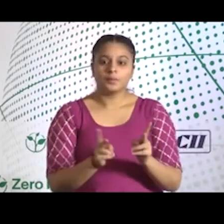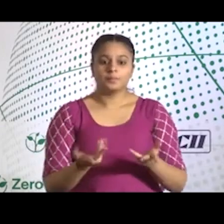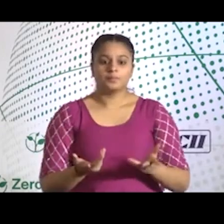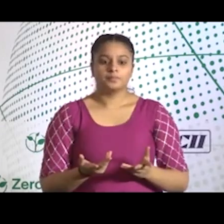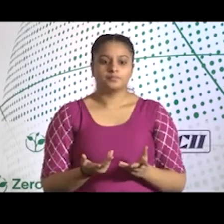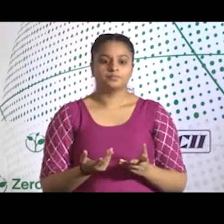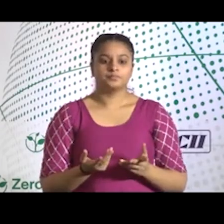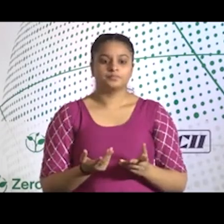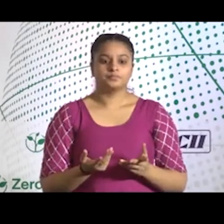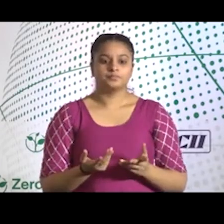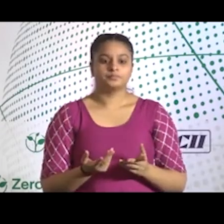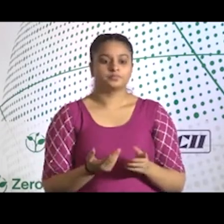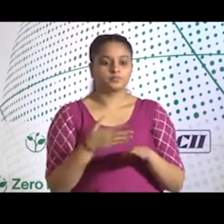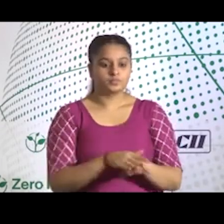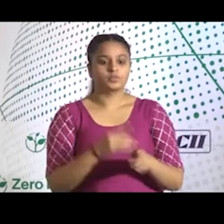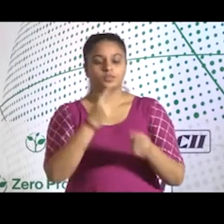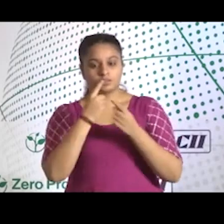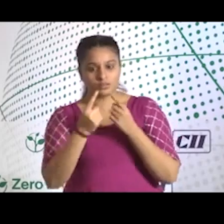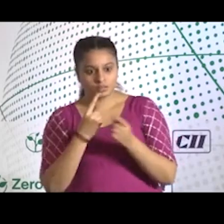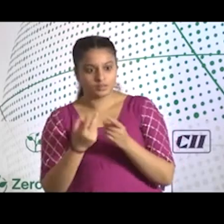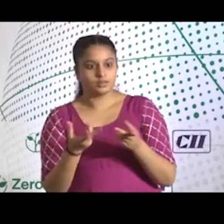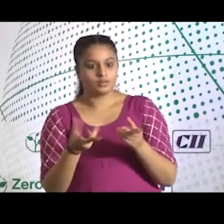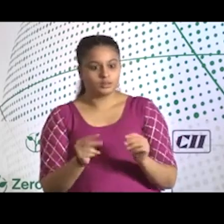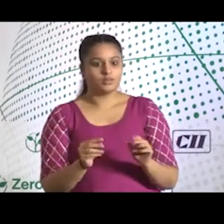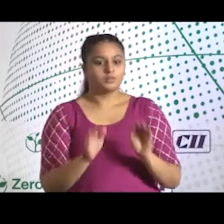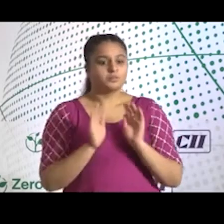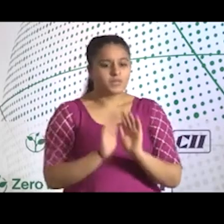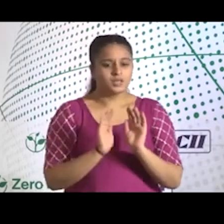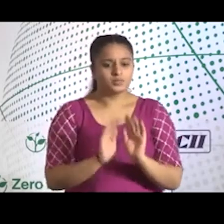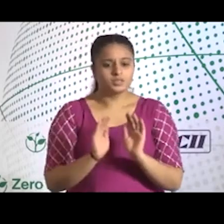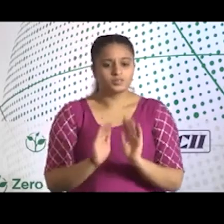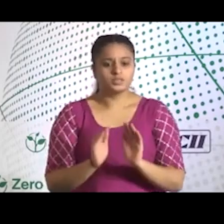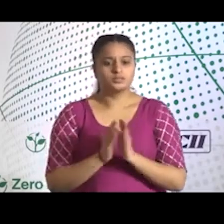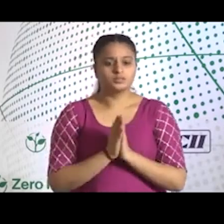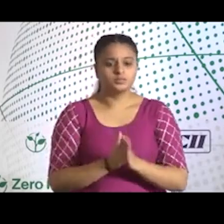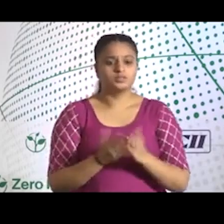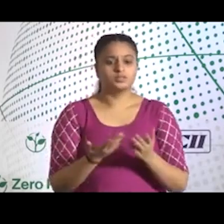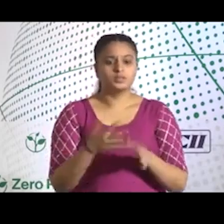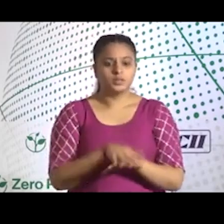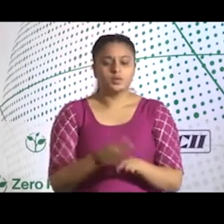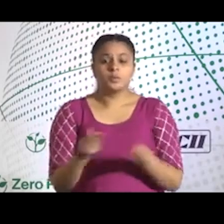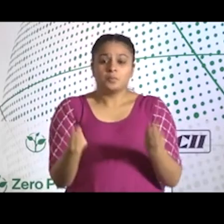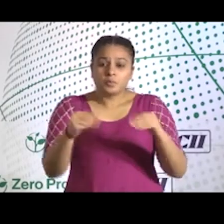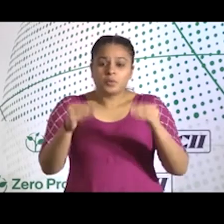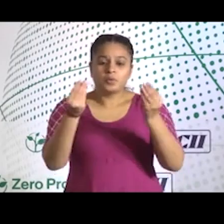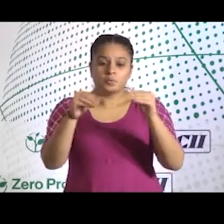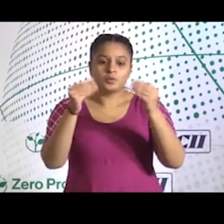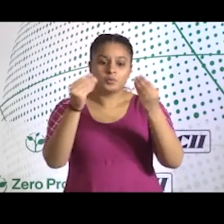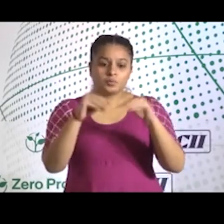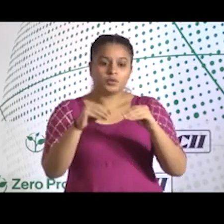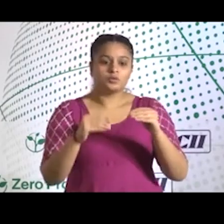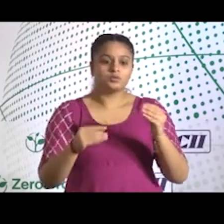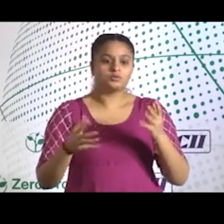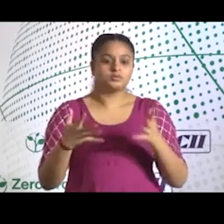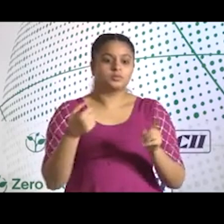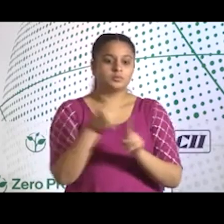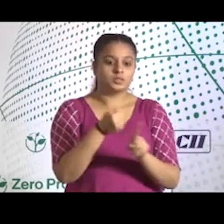we keep talking about it, we keep pushing about it. It's only going to make it more and more compelling for people to listen to us